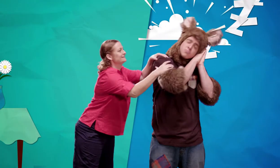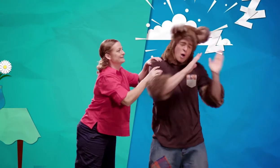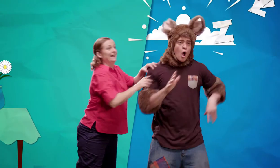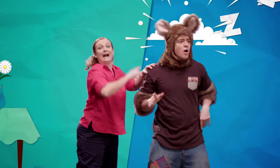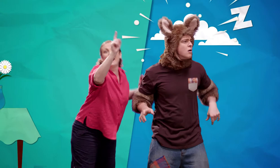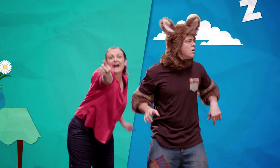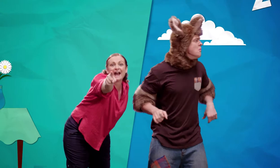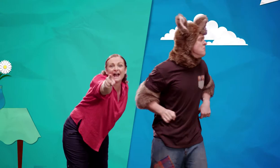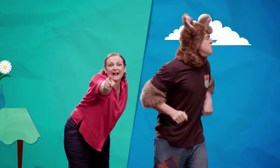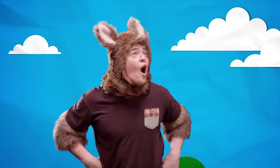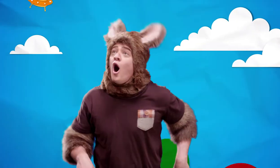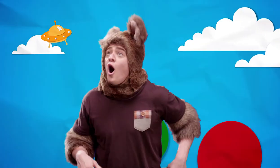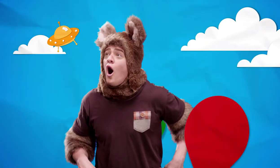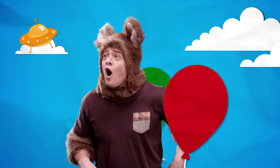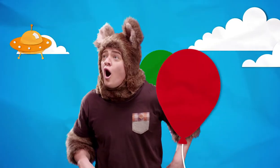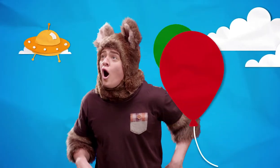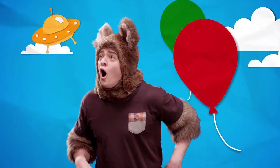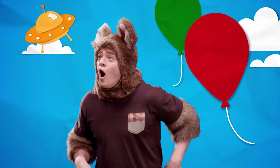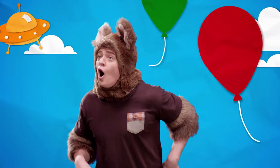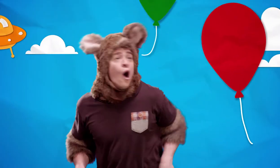Huh? Look! Aw!